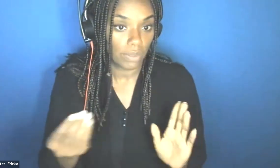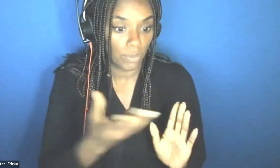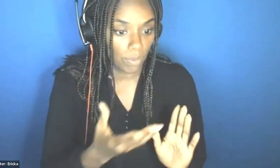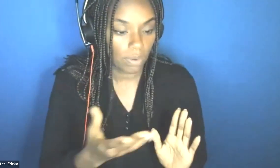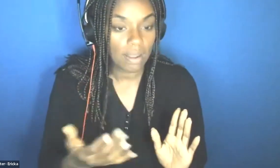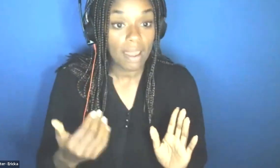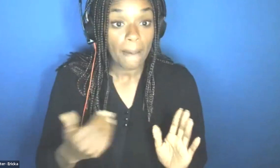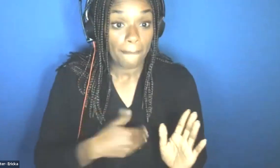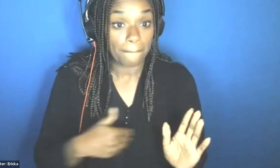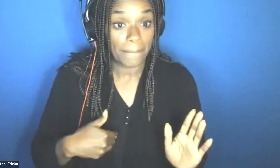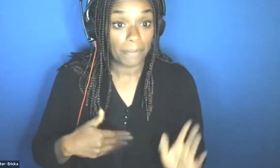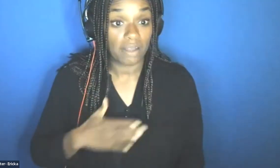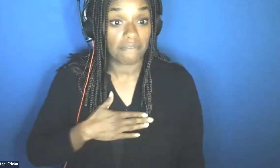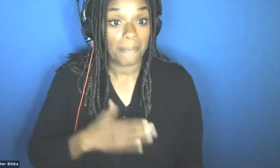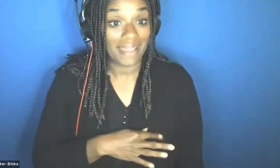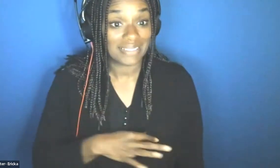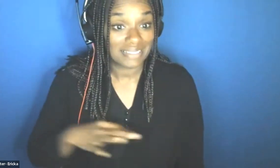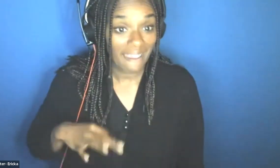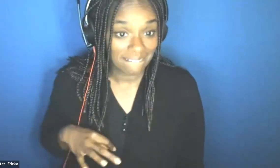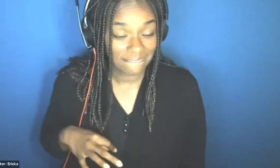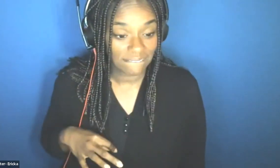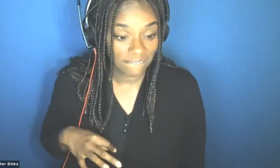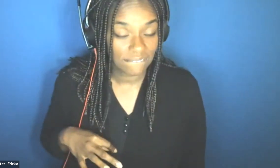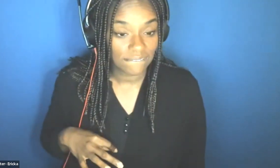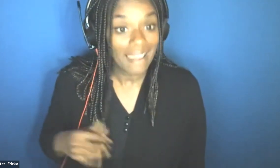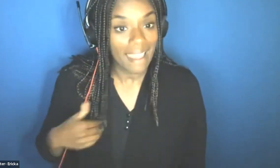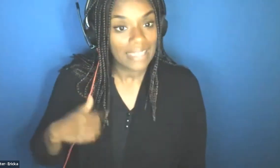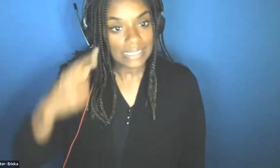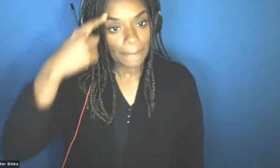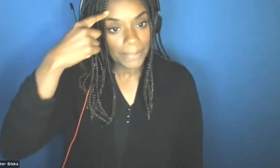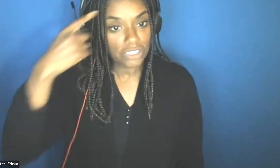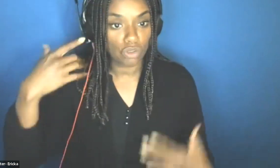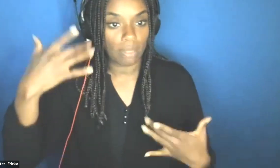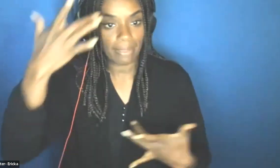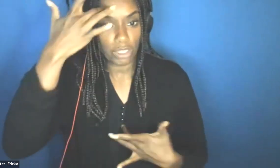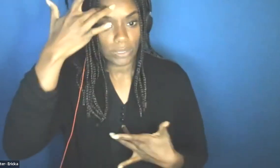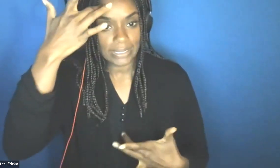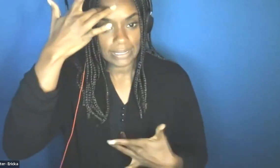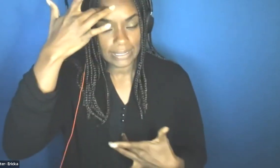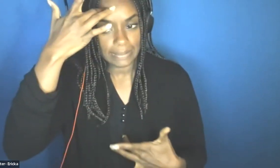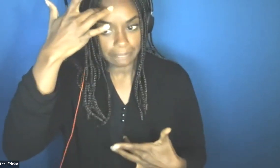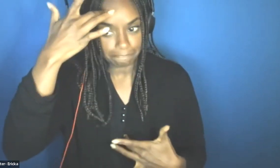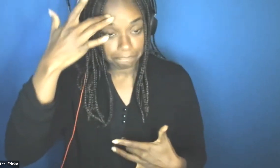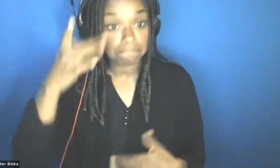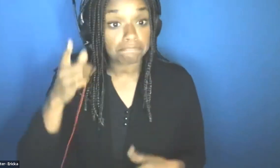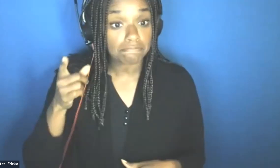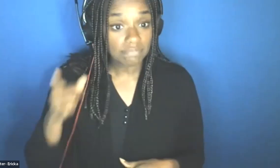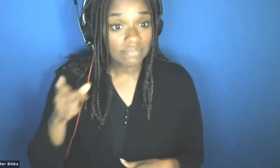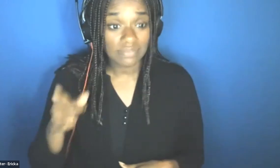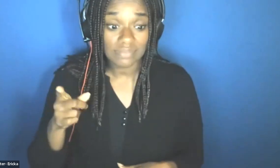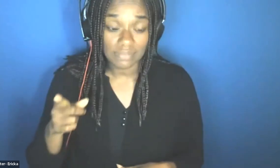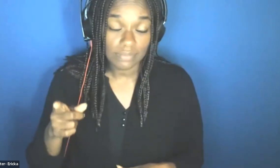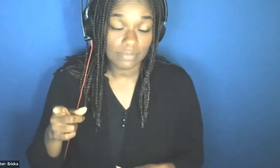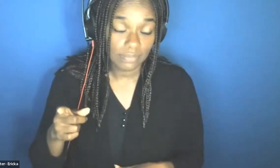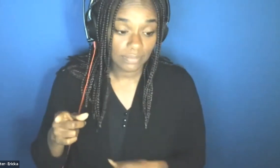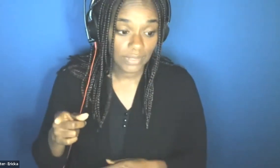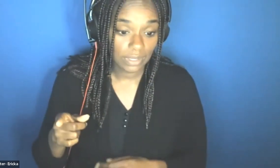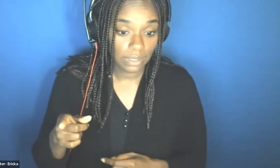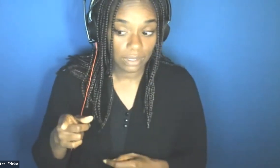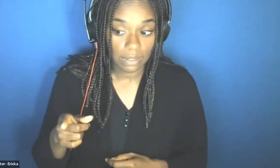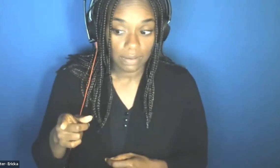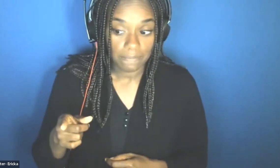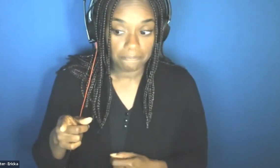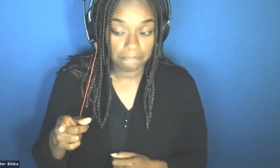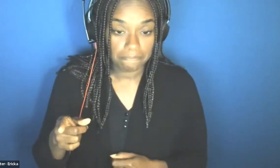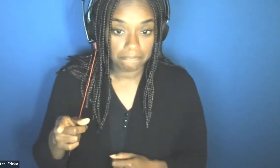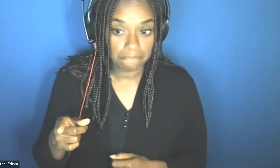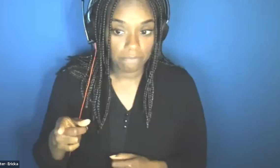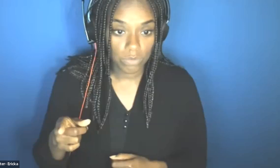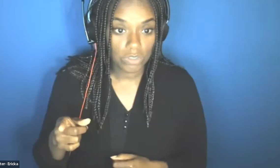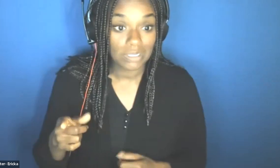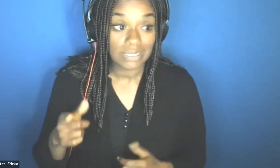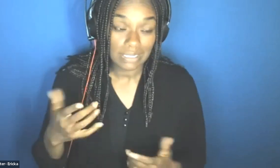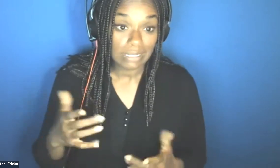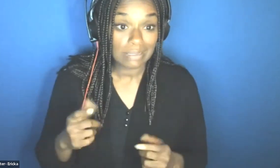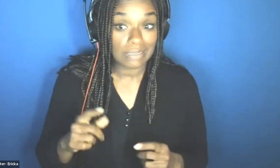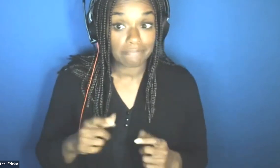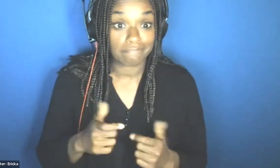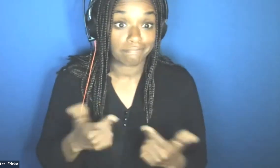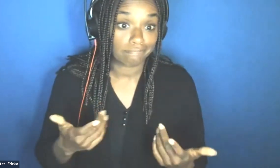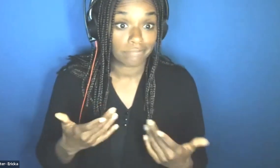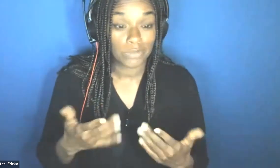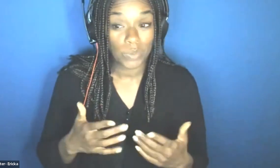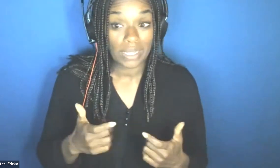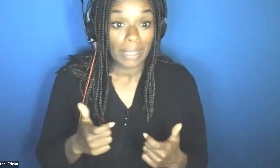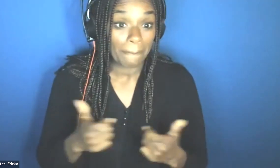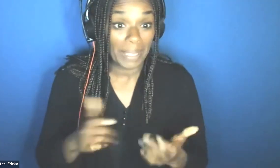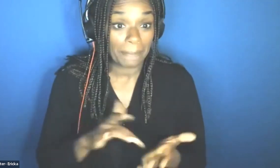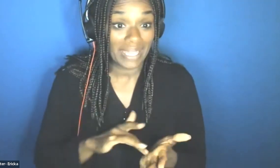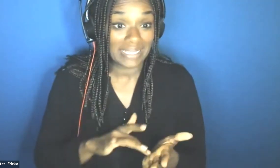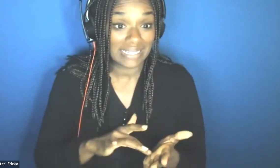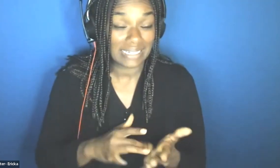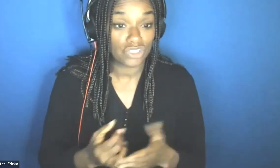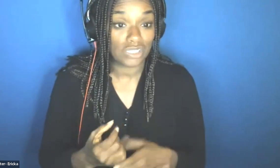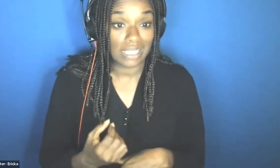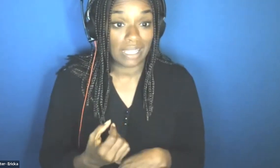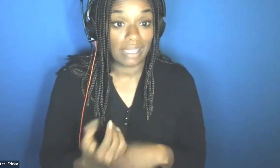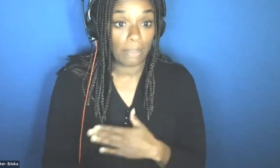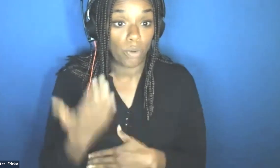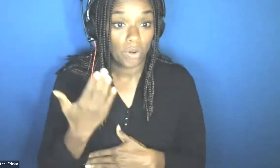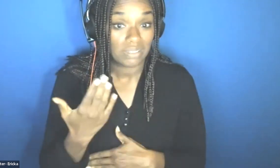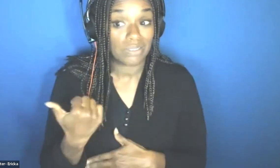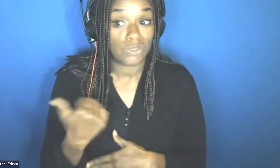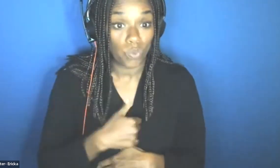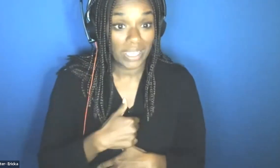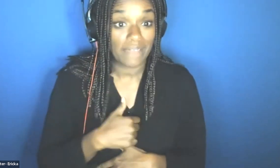So I assume you are talking about medical marijuana use, Kimberly, rather than recreational, and, you know, really, you raise a very good point.